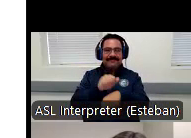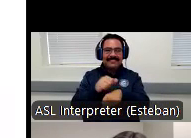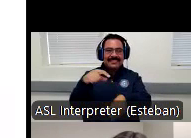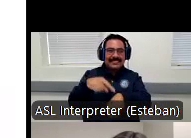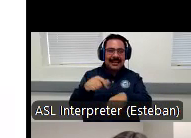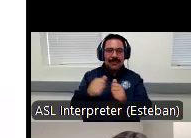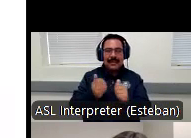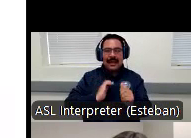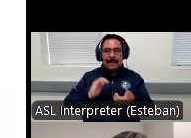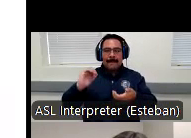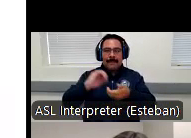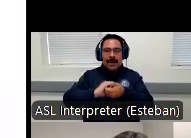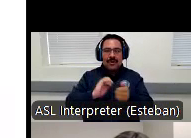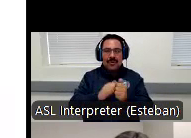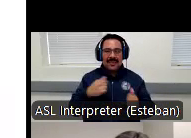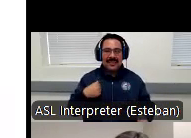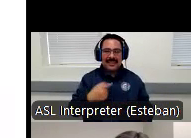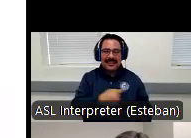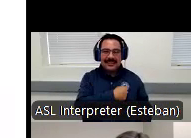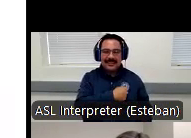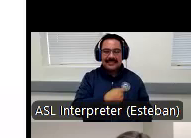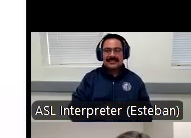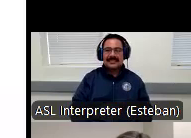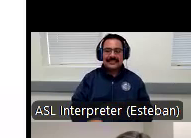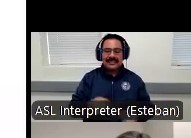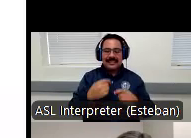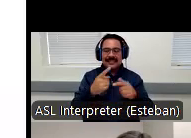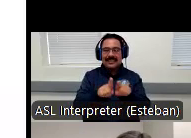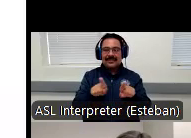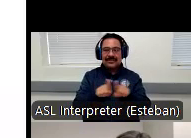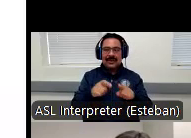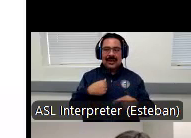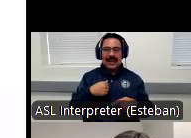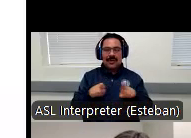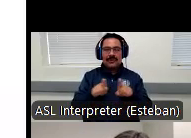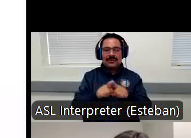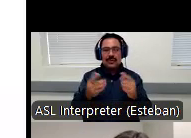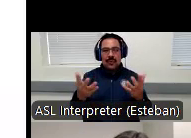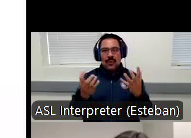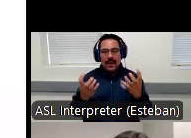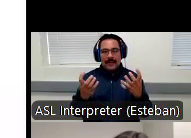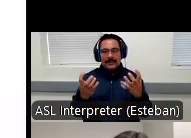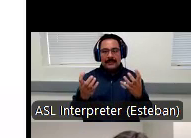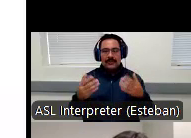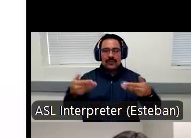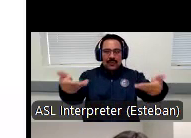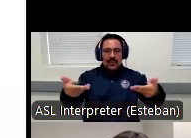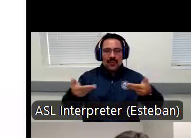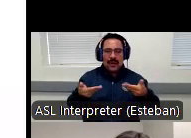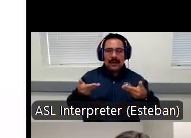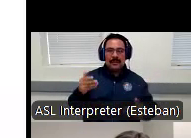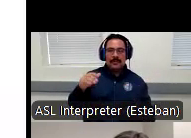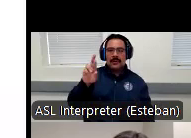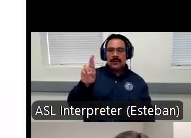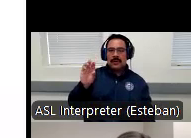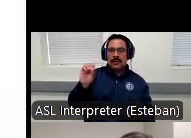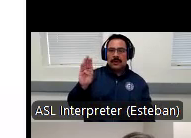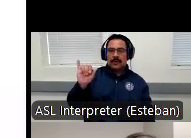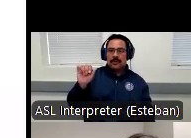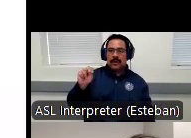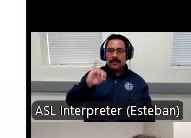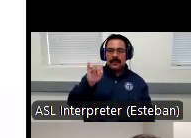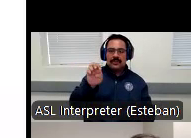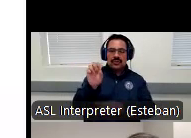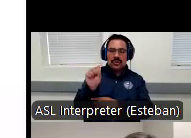partnering with us. I also want to welcome Robin Jones, who is the Accessibility Advisor for the